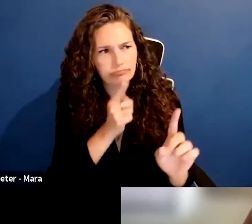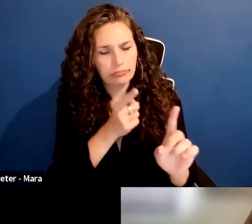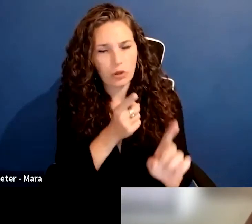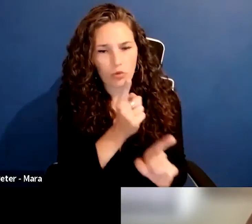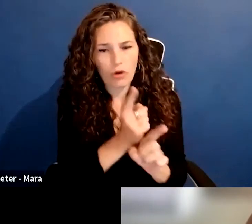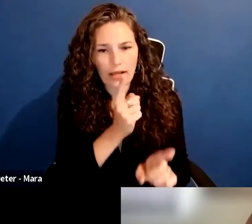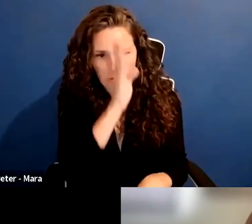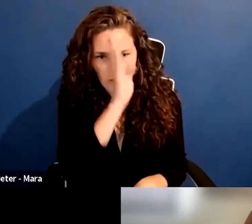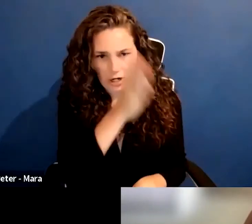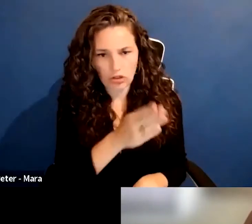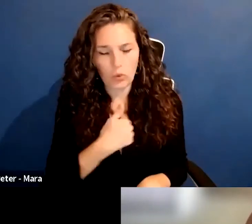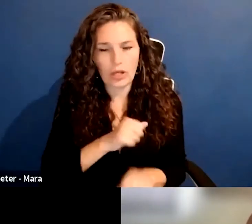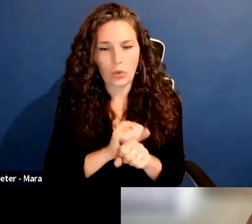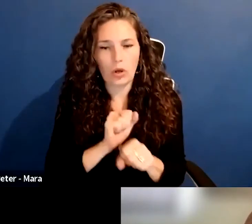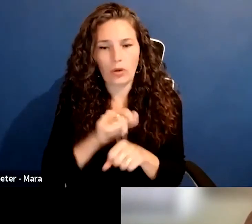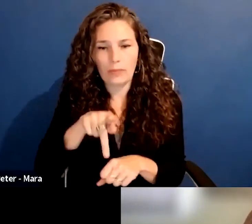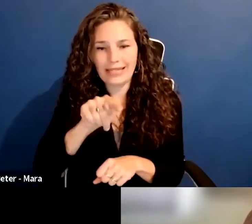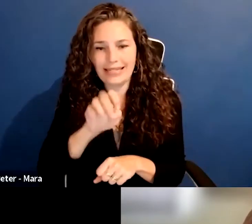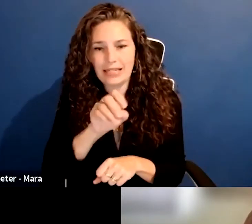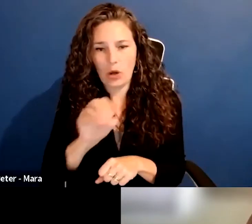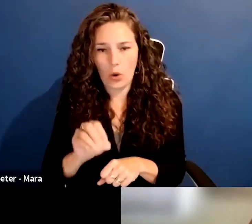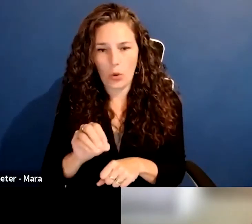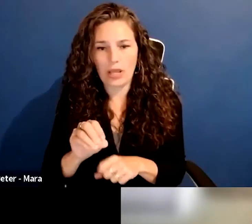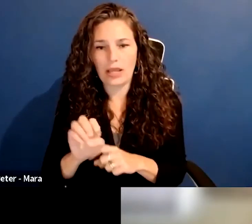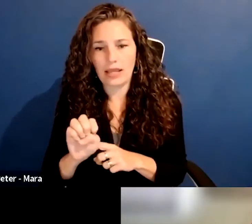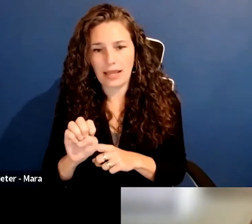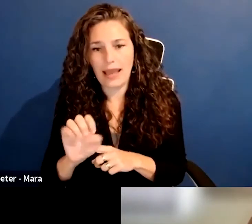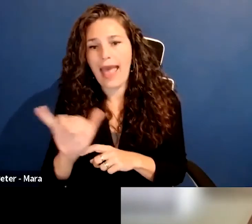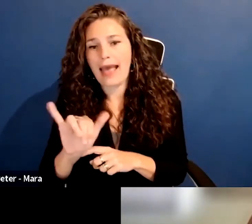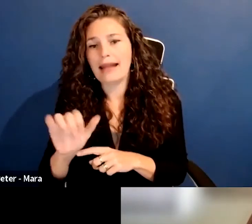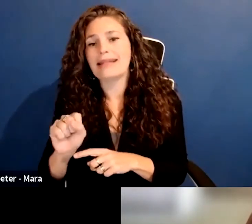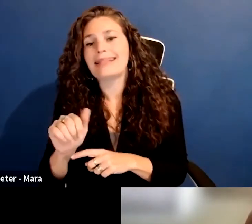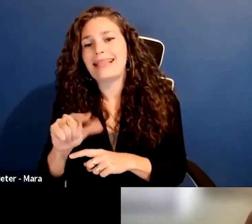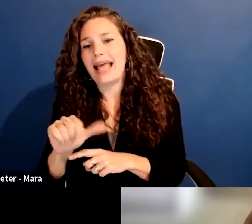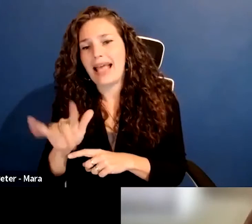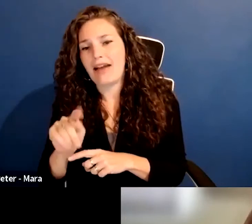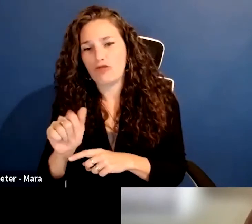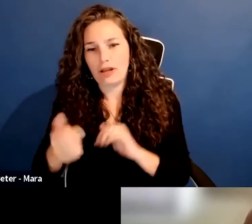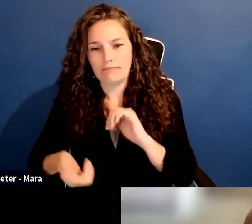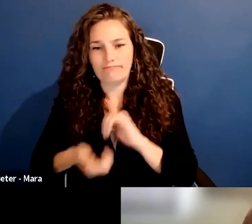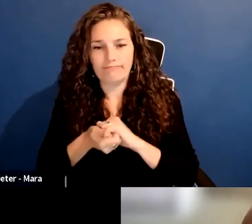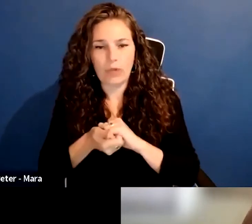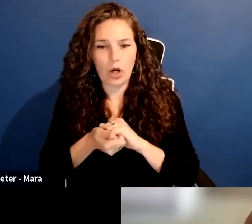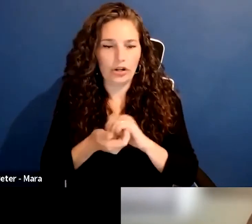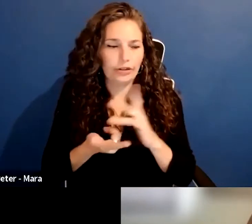and SAG-AFTRA's partner organizations to highlight the many programs